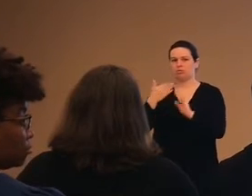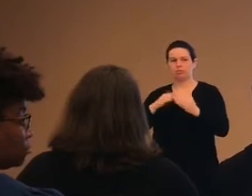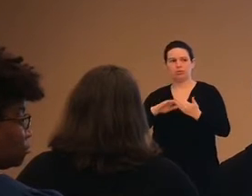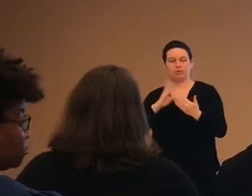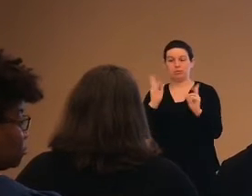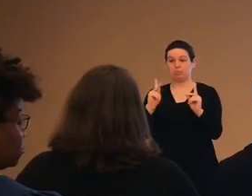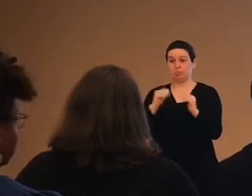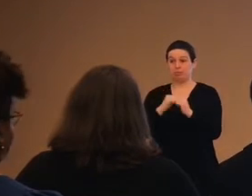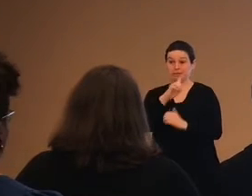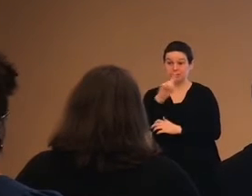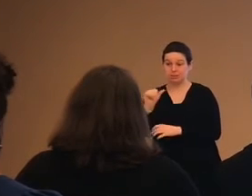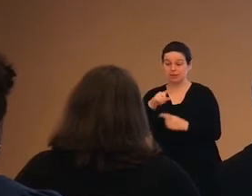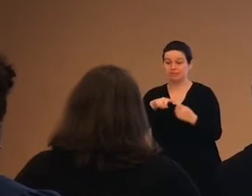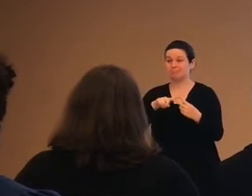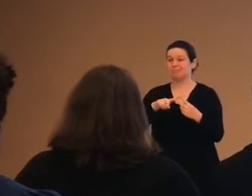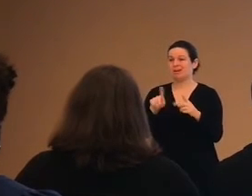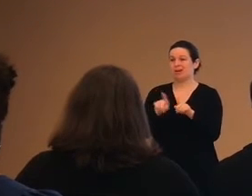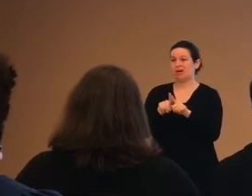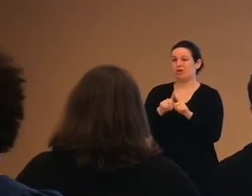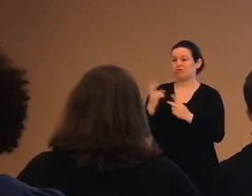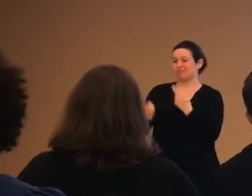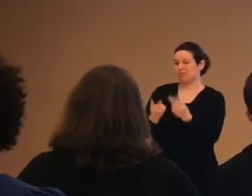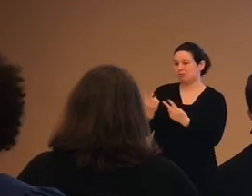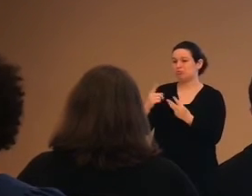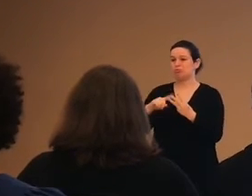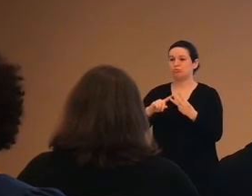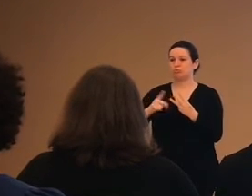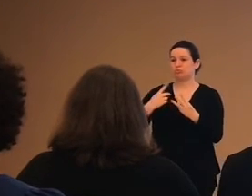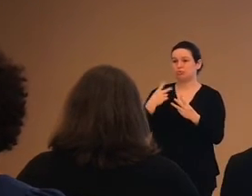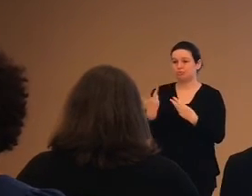as visitors patrons artists employees and volunteers